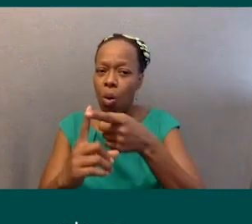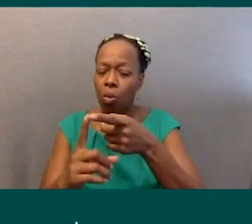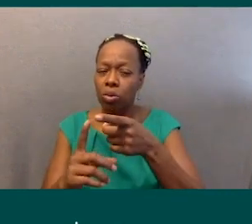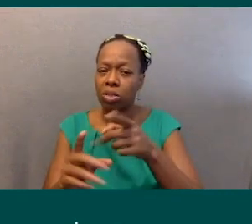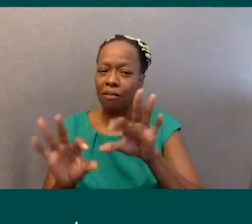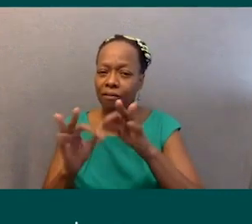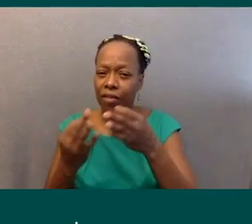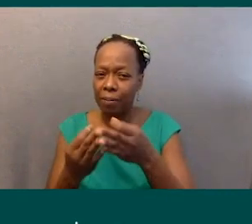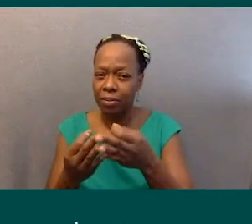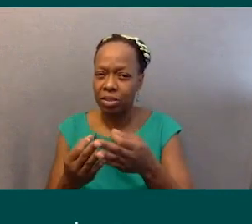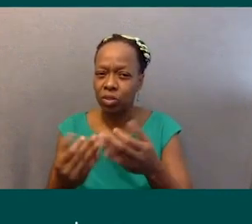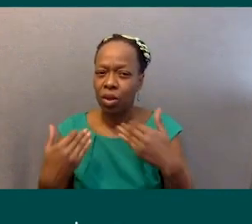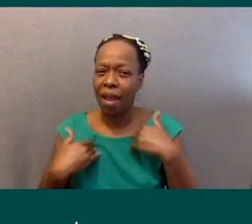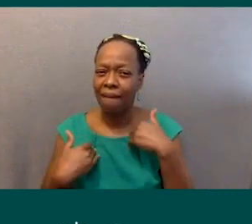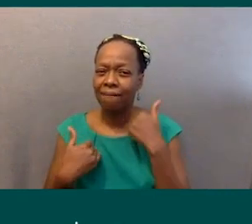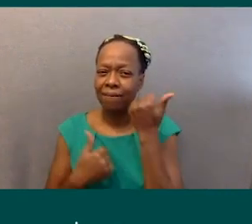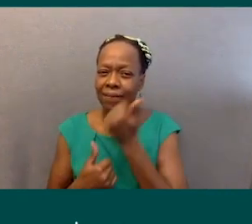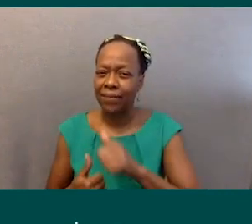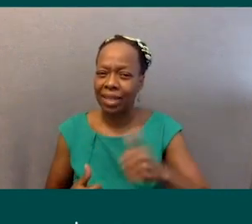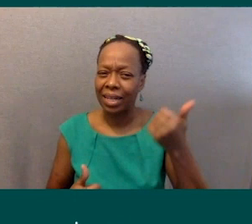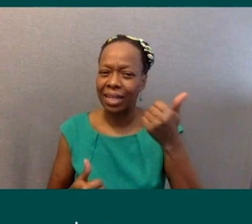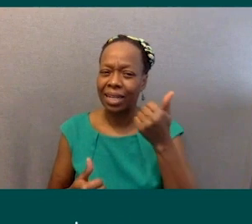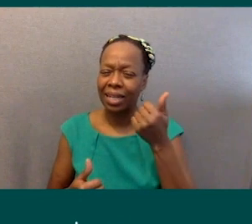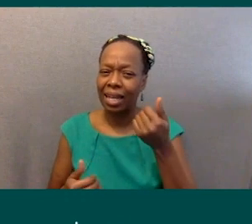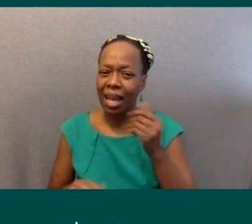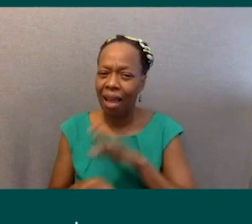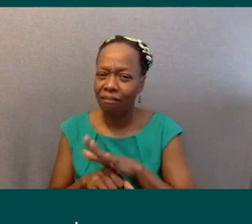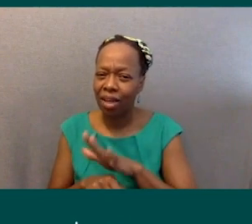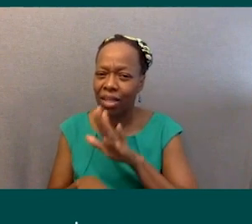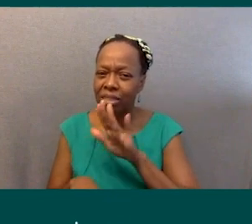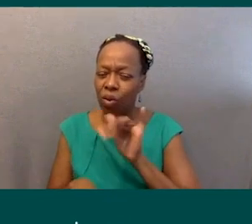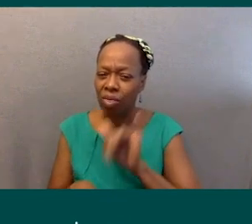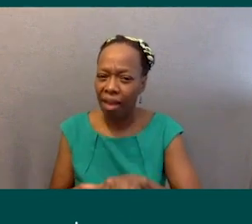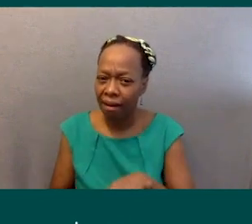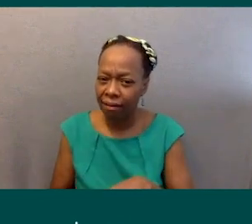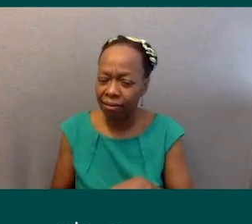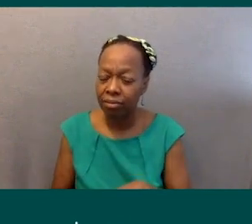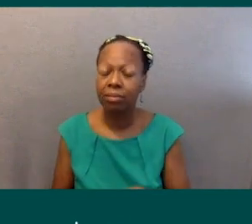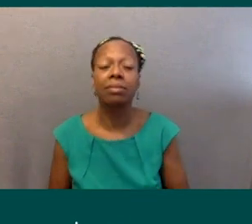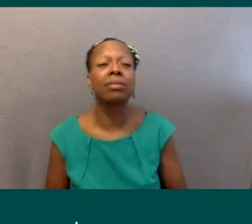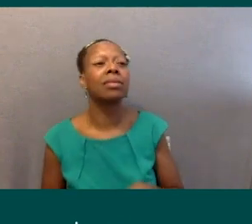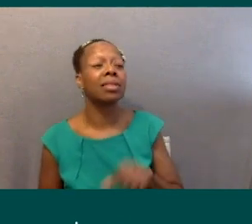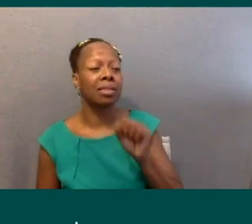Yeah, absolutely, I think this goes back to what you had mentioned earlier about the importance of advocacy.